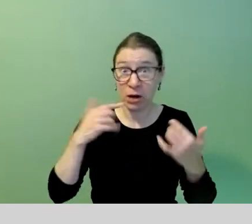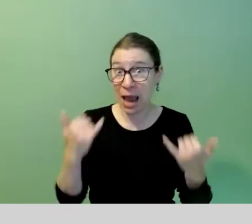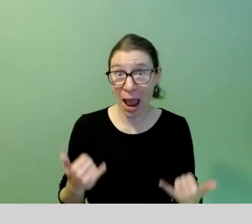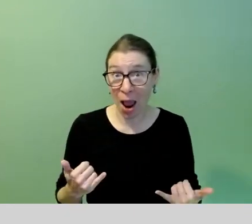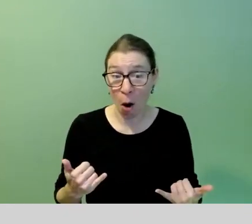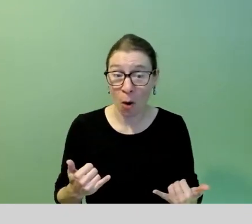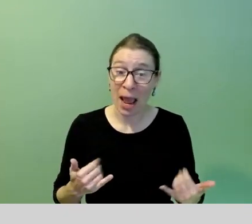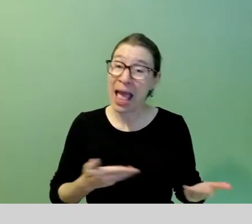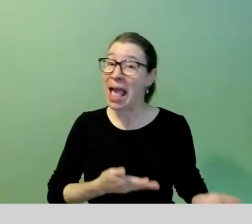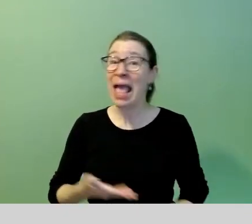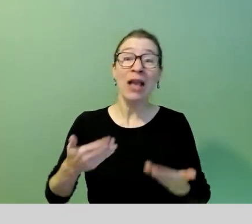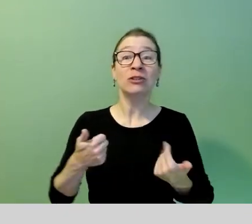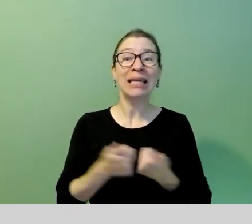here's the game I've already made.